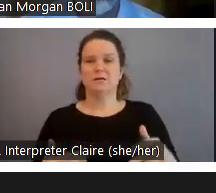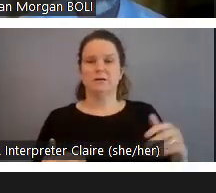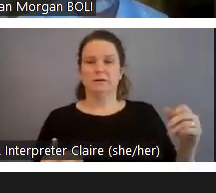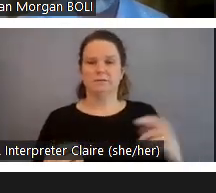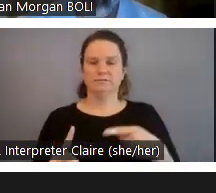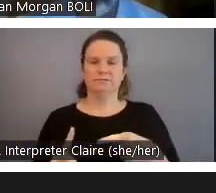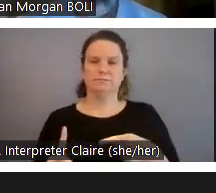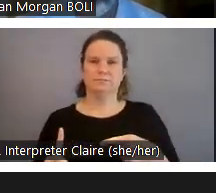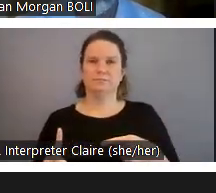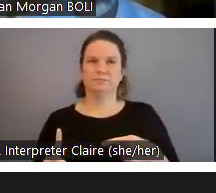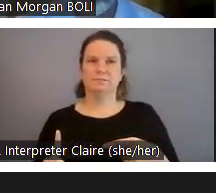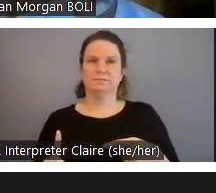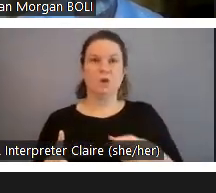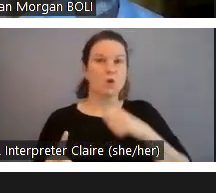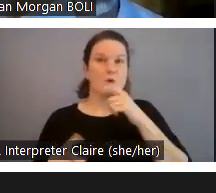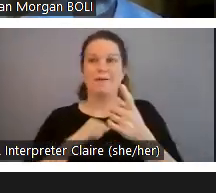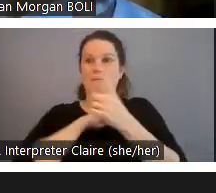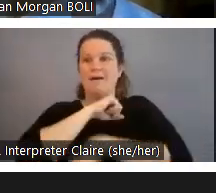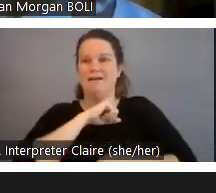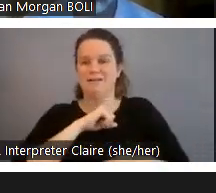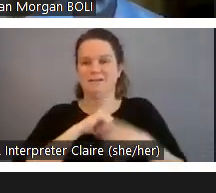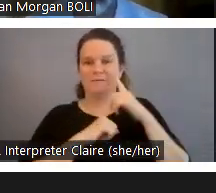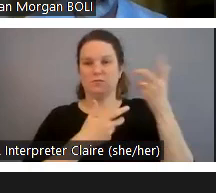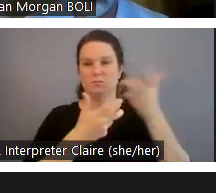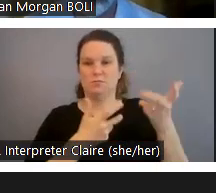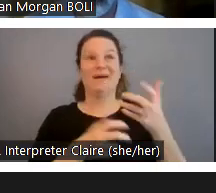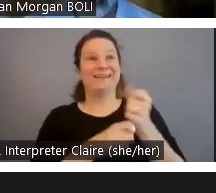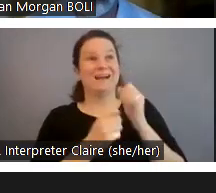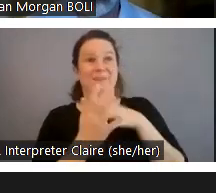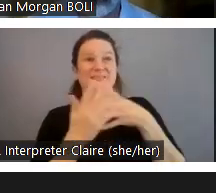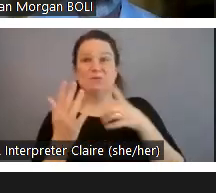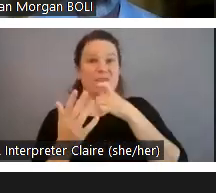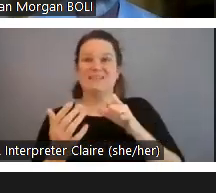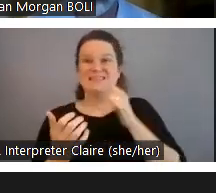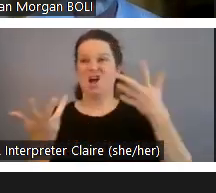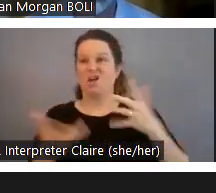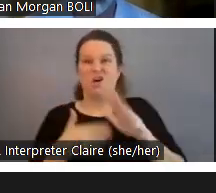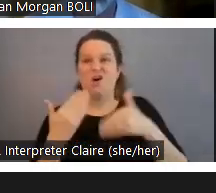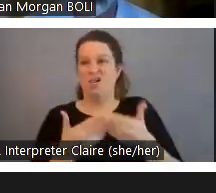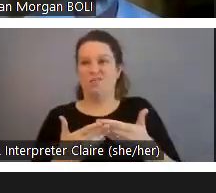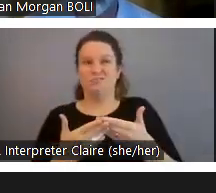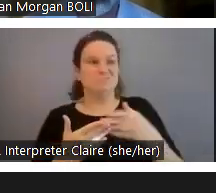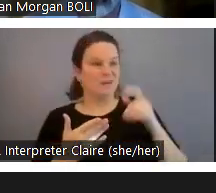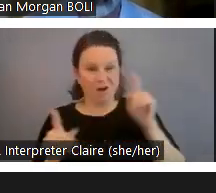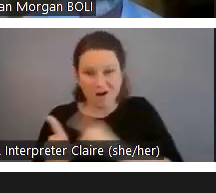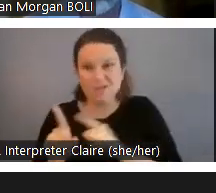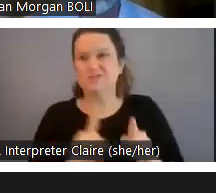not precluded from taking another bite at the apple here. Just getting the schedule wasn't the last piece, we